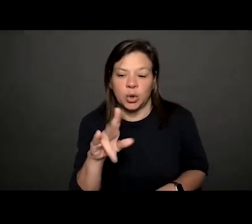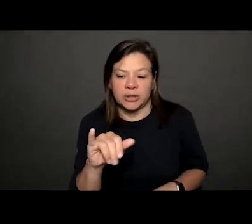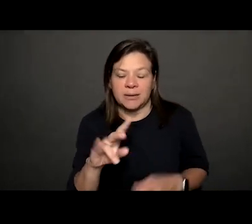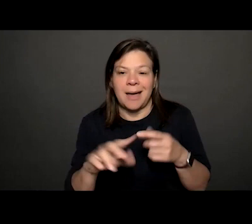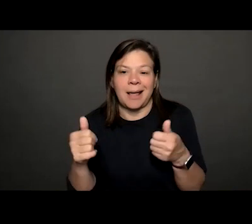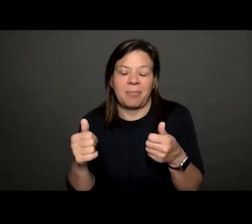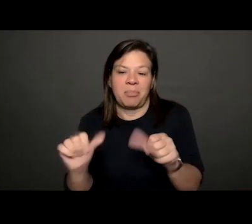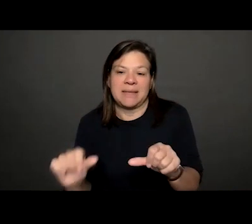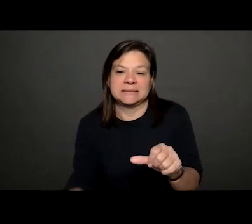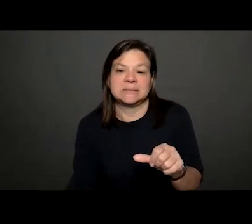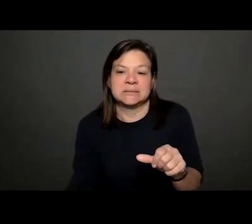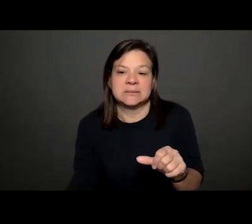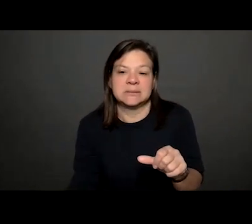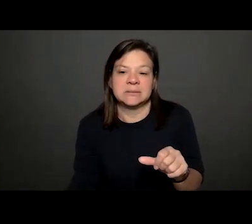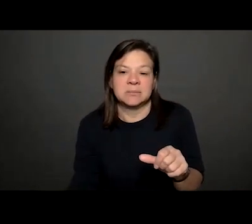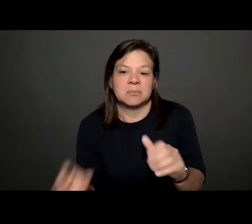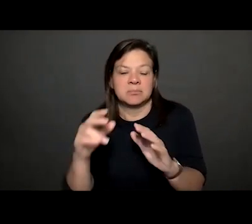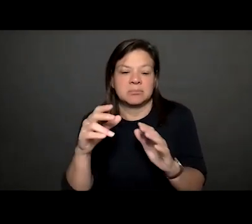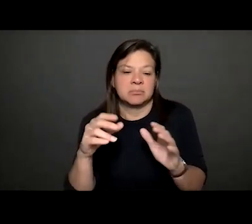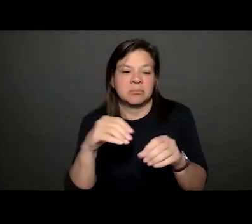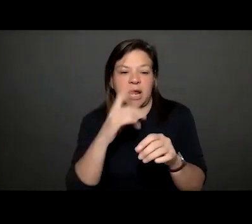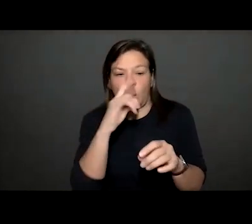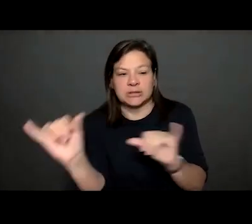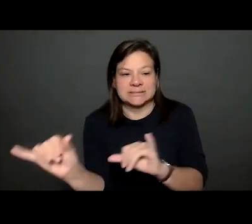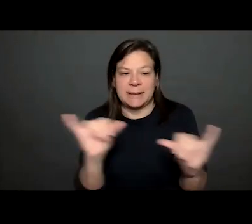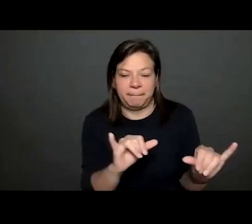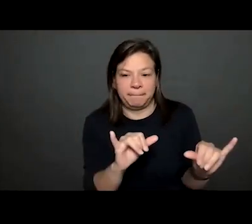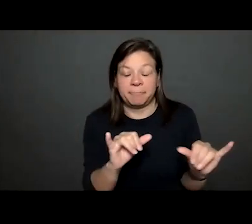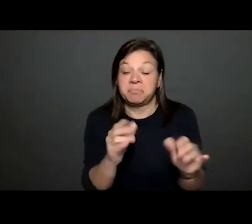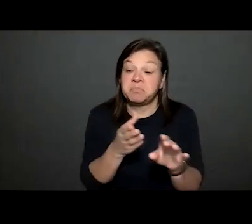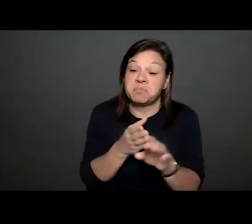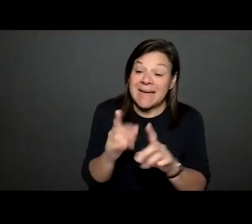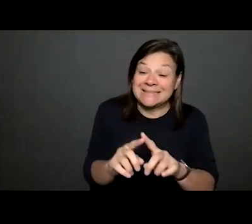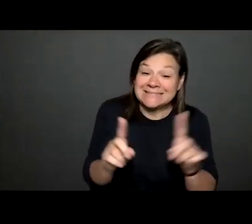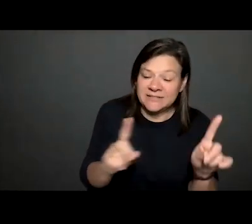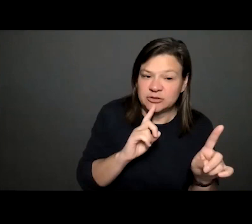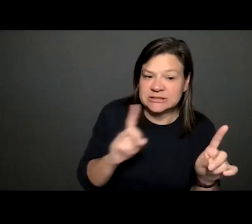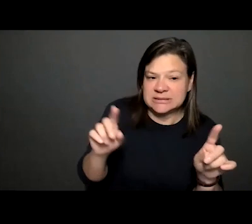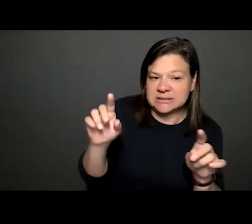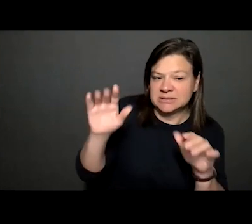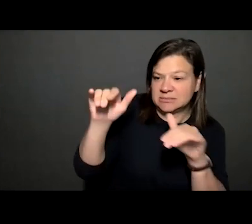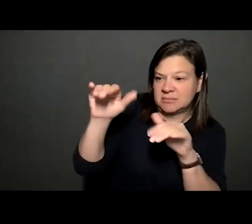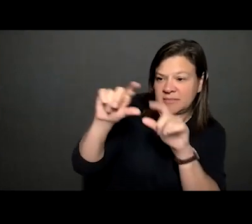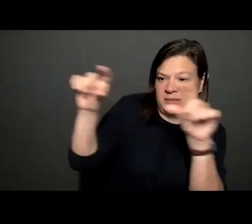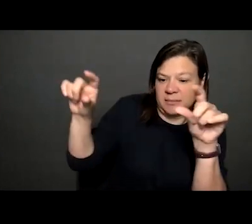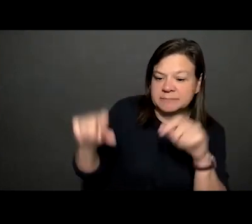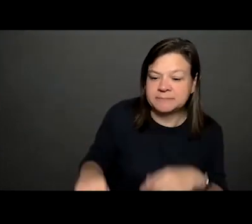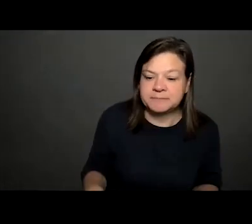THE MAIN DIFFERENCE IS UP HERE. SO FIRST, JUST SO YOU KNOW I CREATED A FOLDER NAMED DATA.